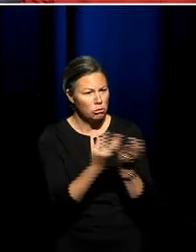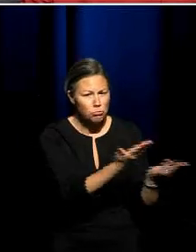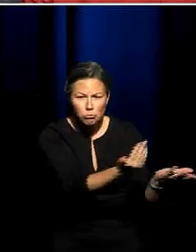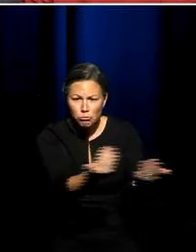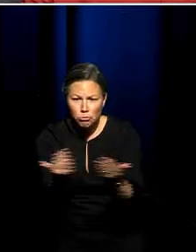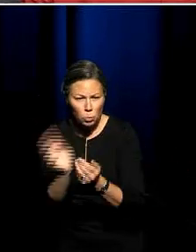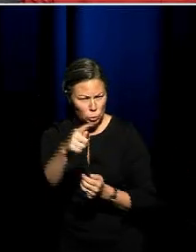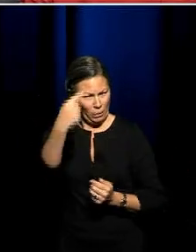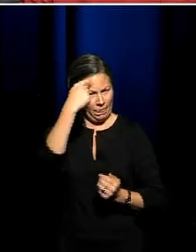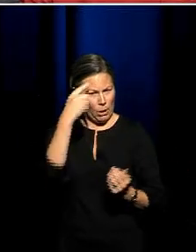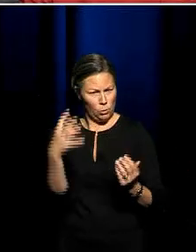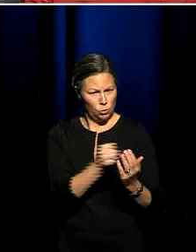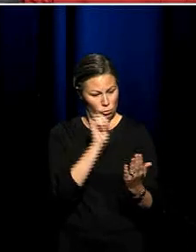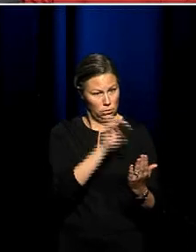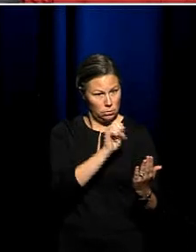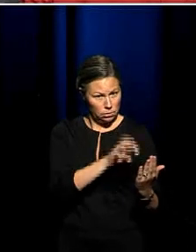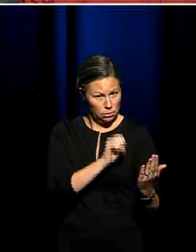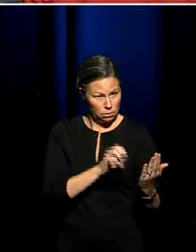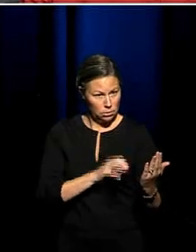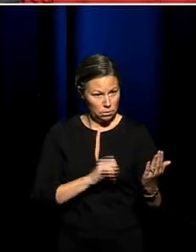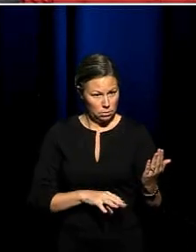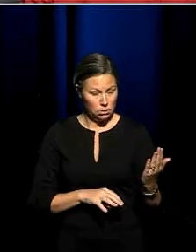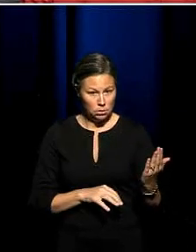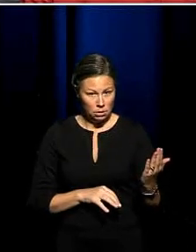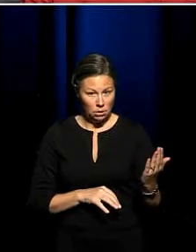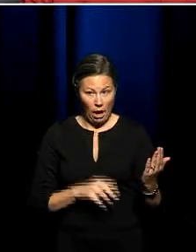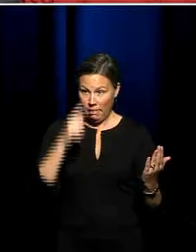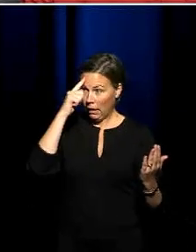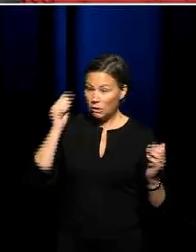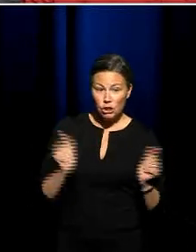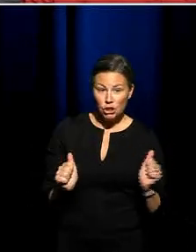Committee’s recommendations did not mean that the struggle was over. Disability